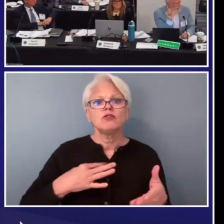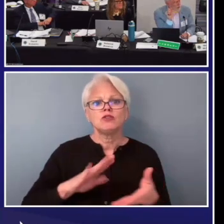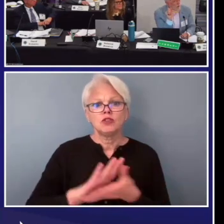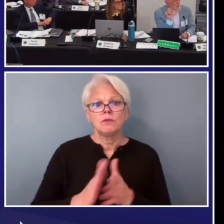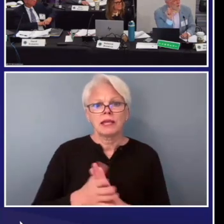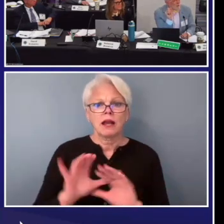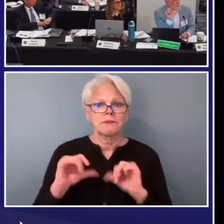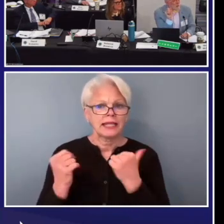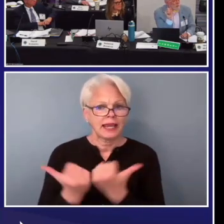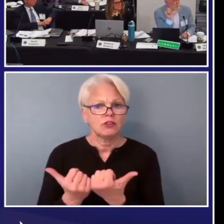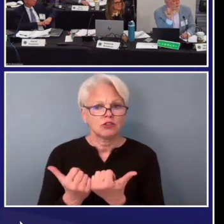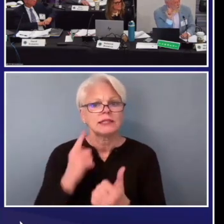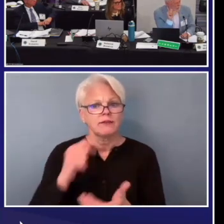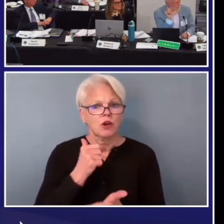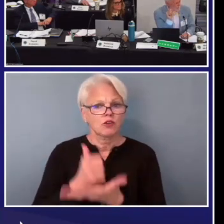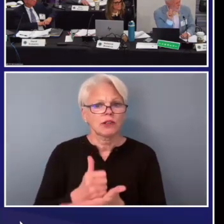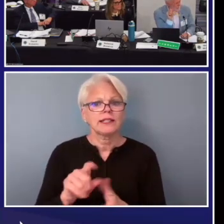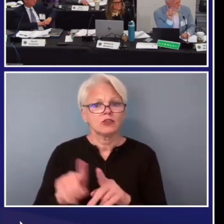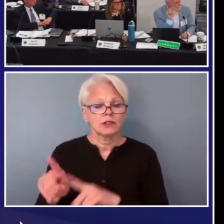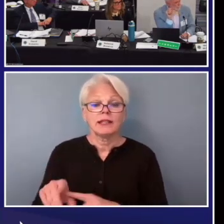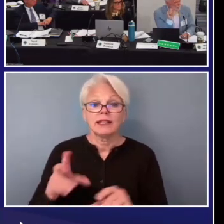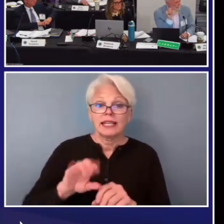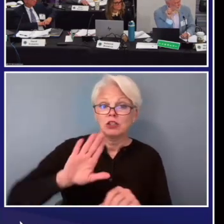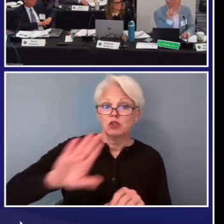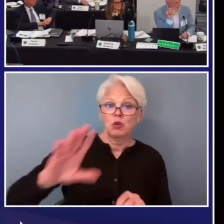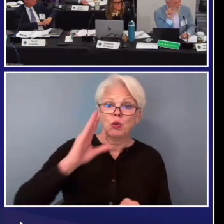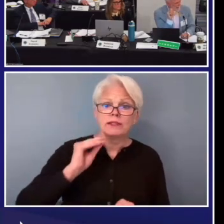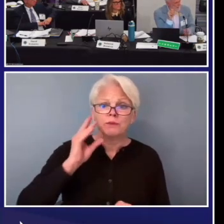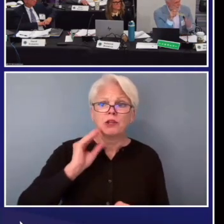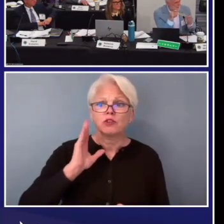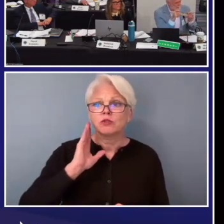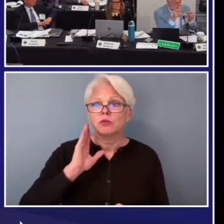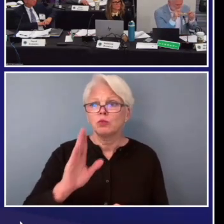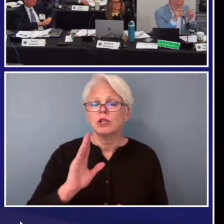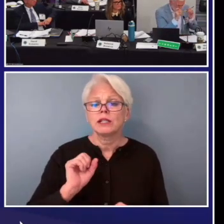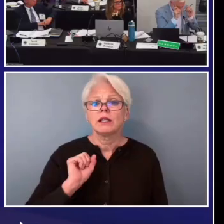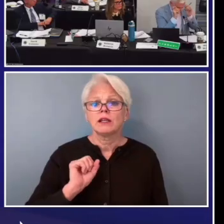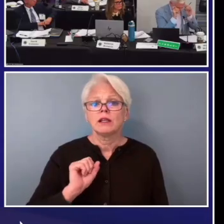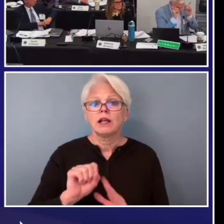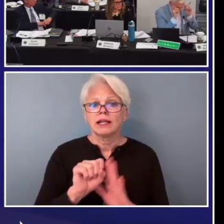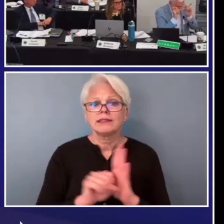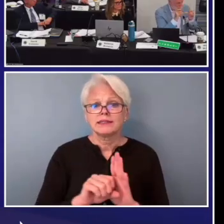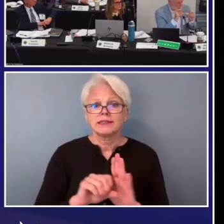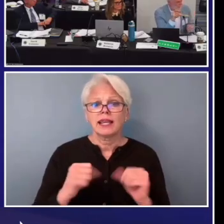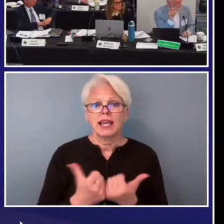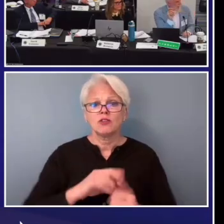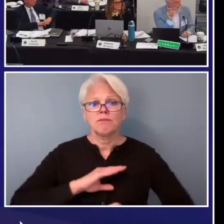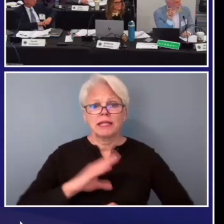Um, in your experience, would a state agency meet the expectation of incorporated to operate?